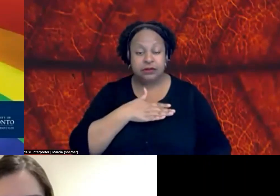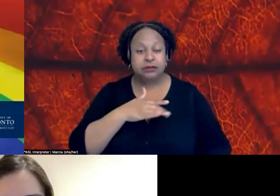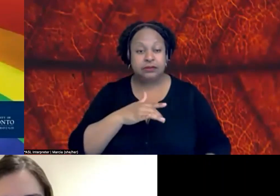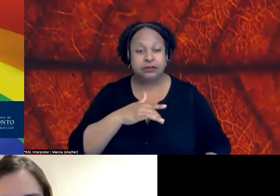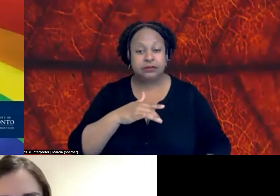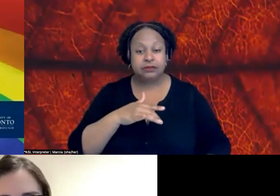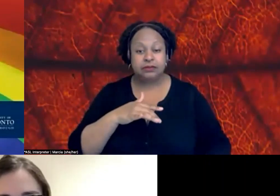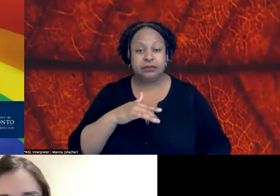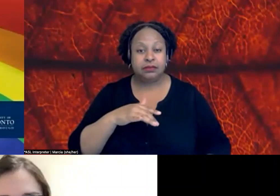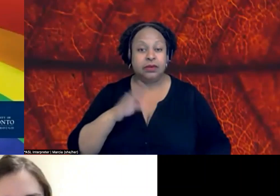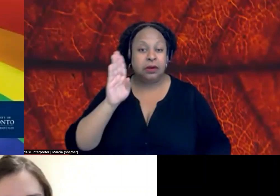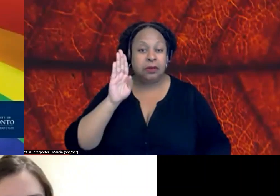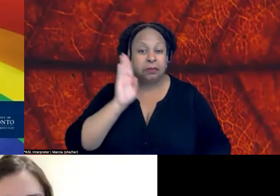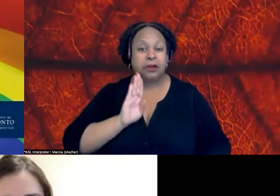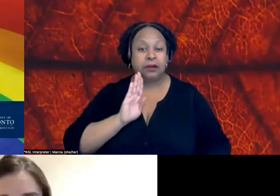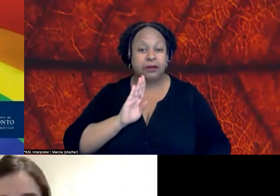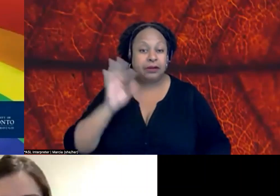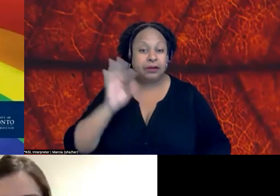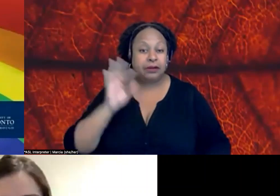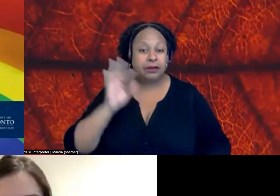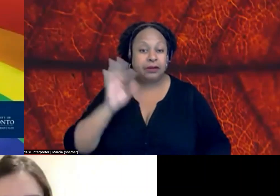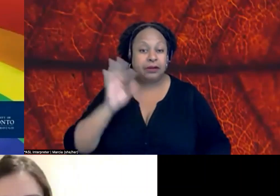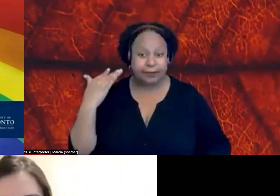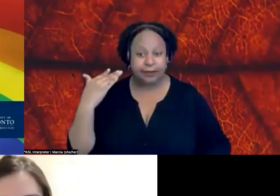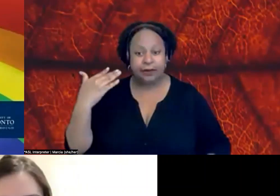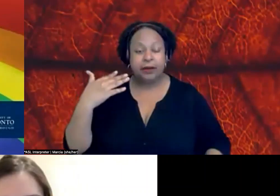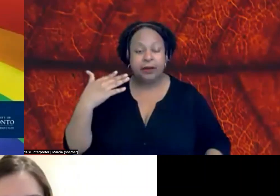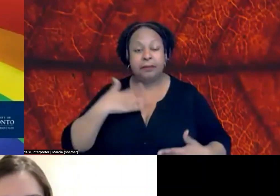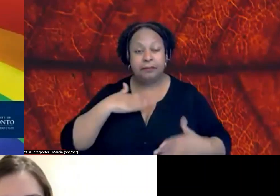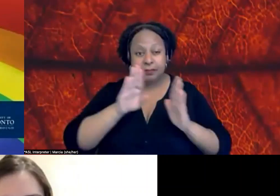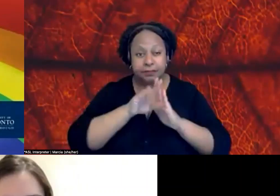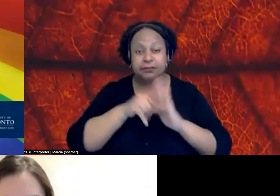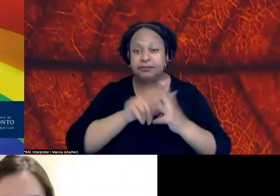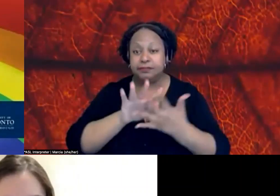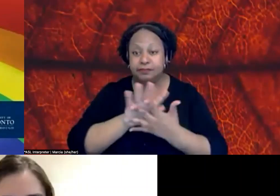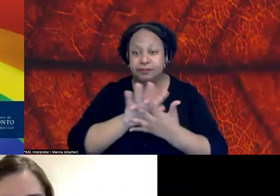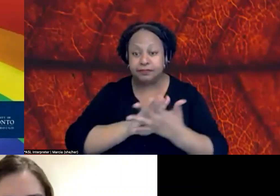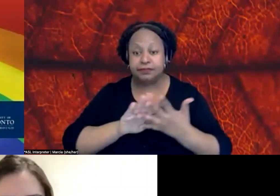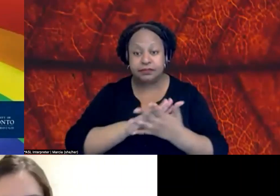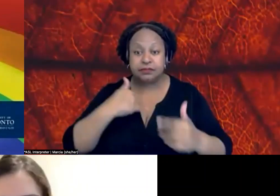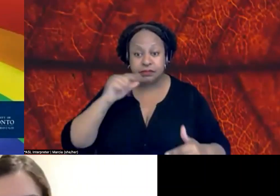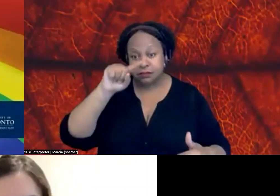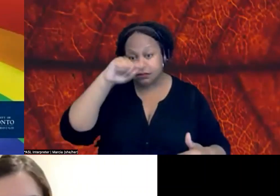My background is a little blurry but I'm wearing a black and white striped T-shirt.